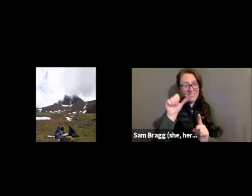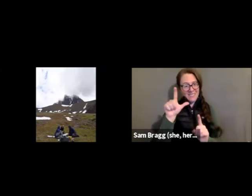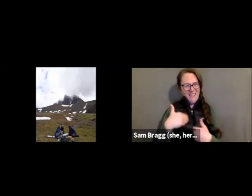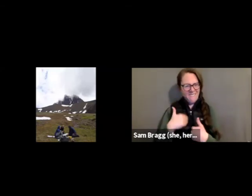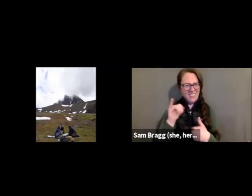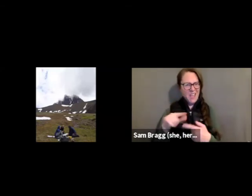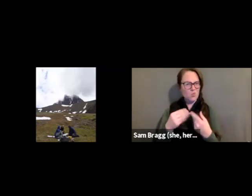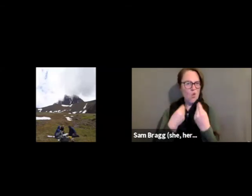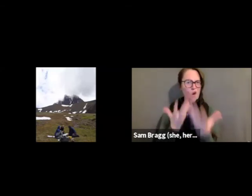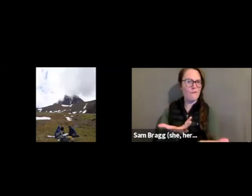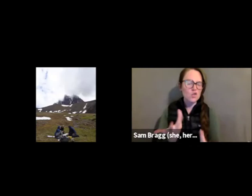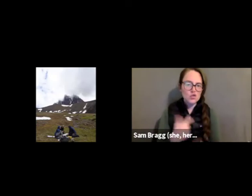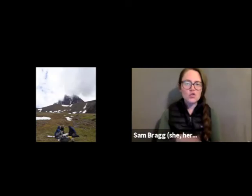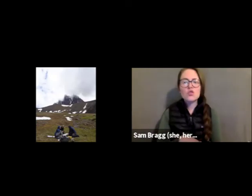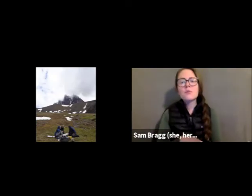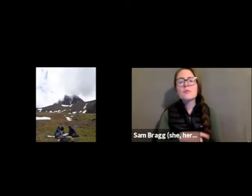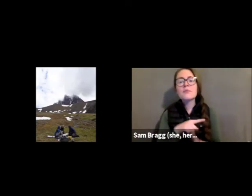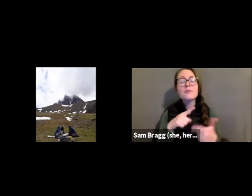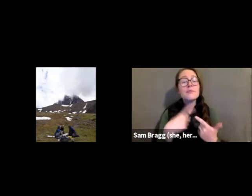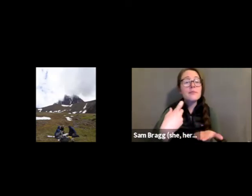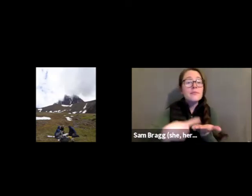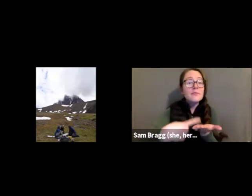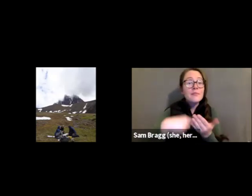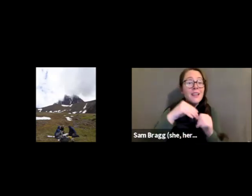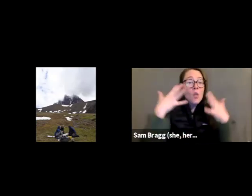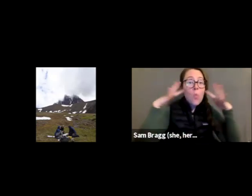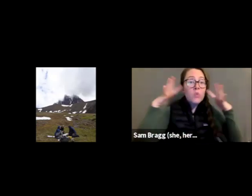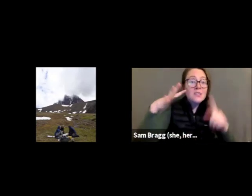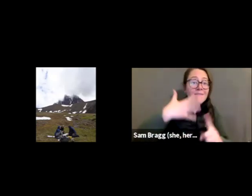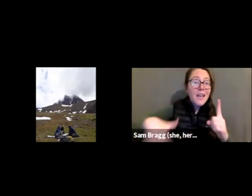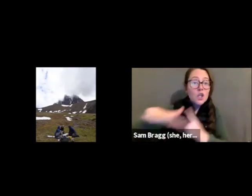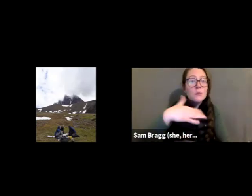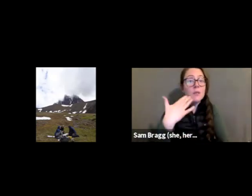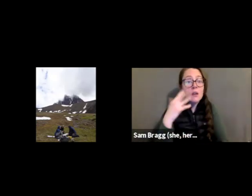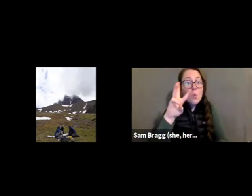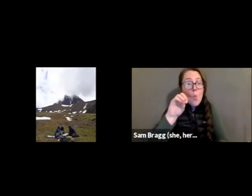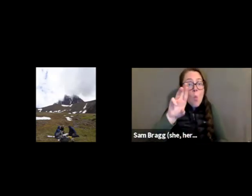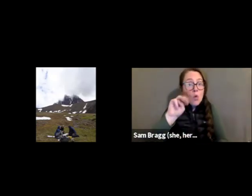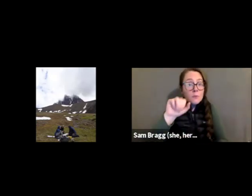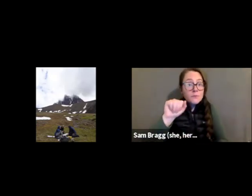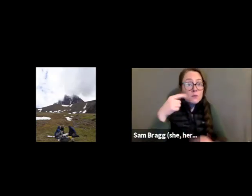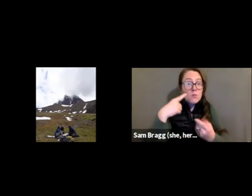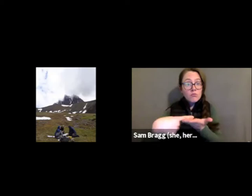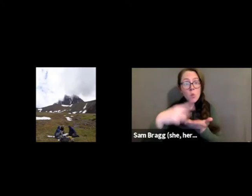it misses that 3d element and i think that is a big game that asl had to offer um